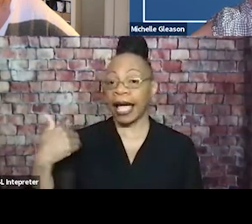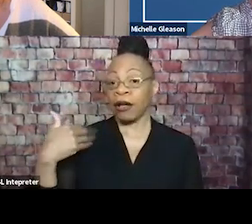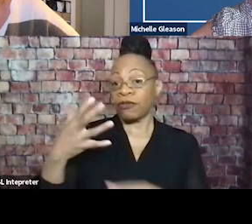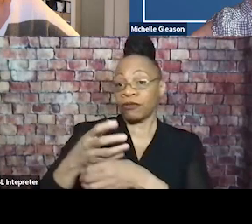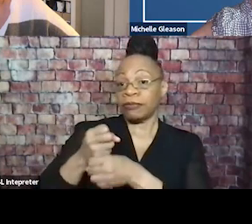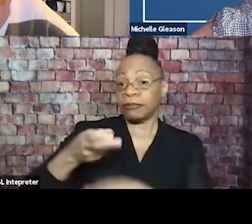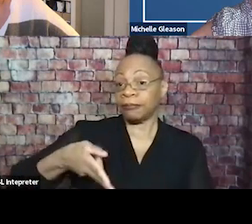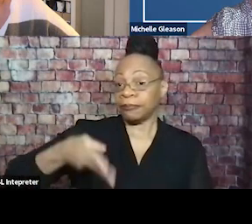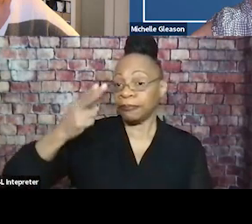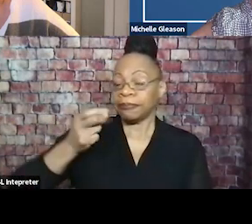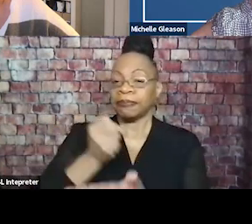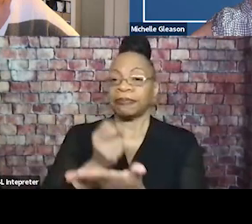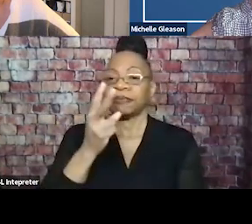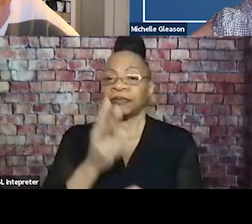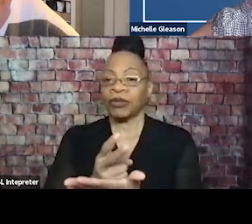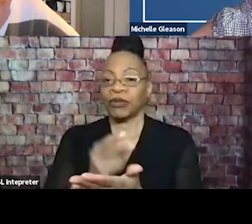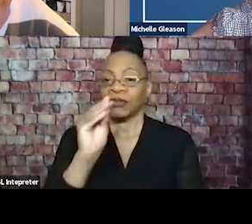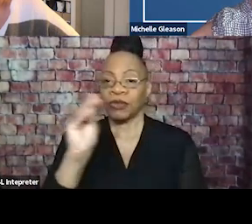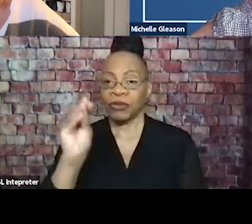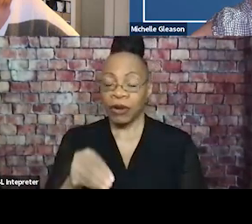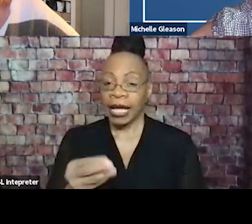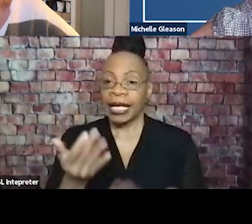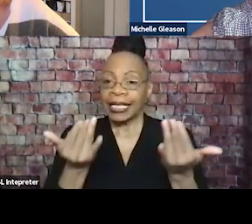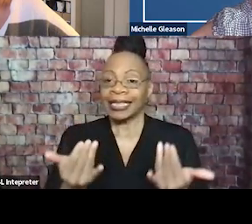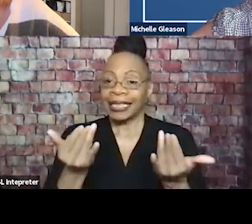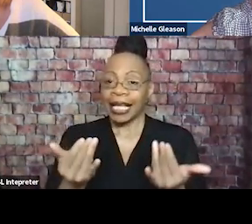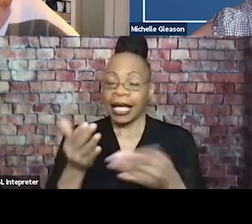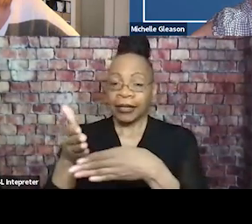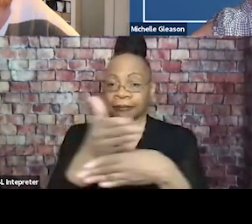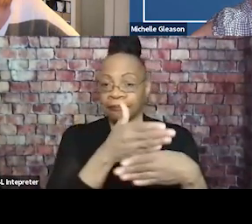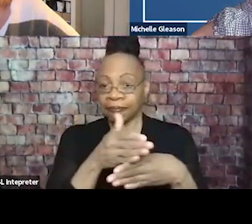Staff from the SOAR TA Center will share tips and tools for writing effective MSRs